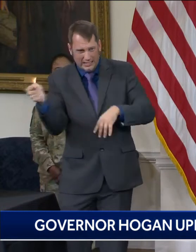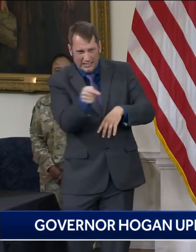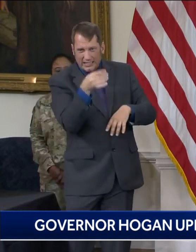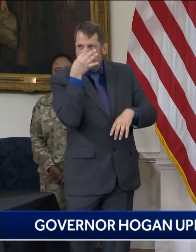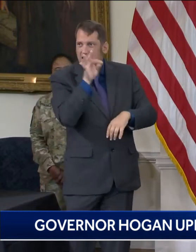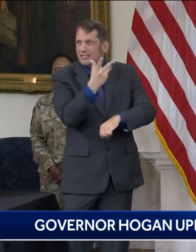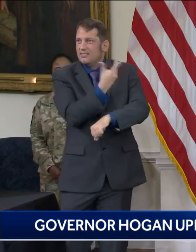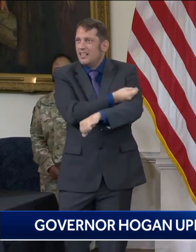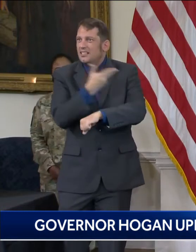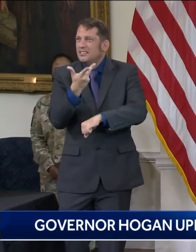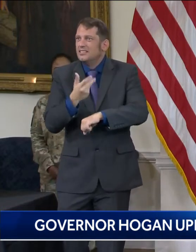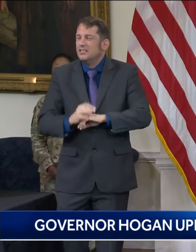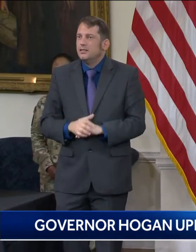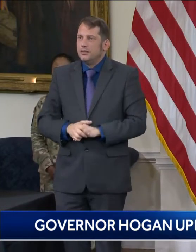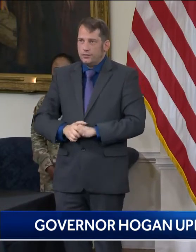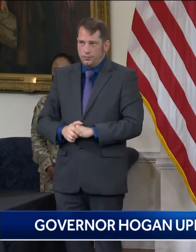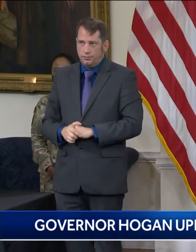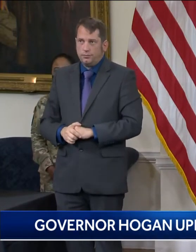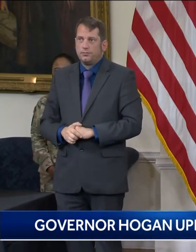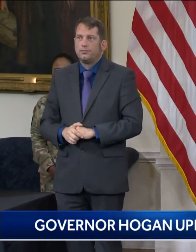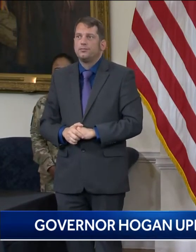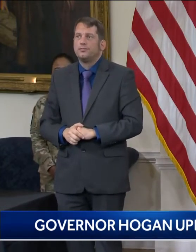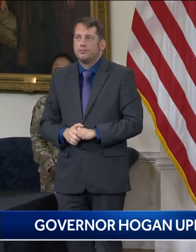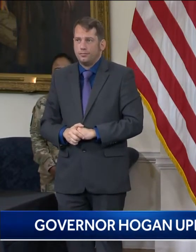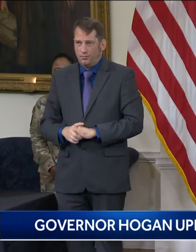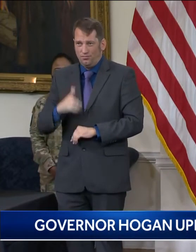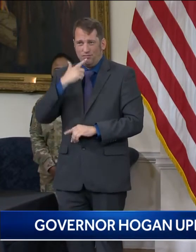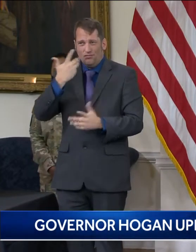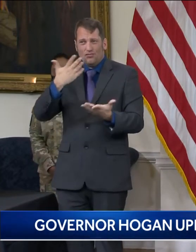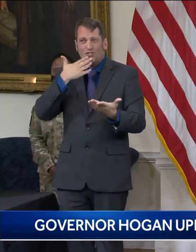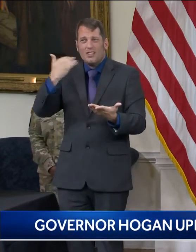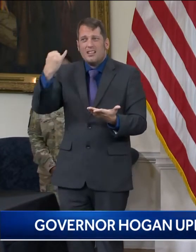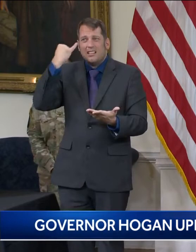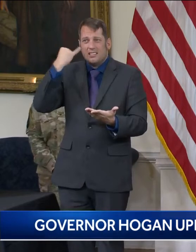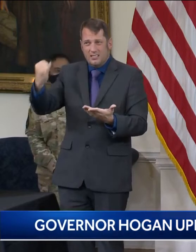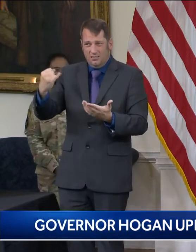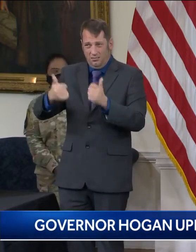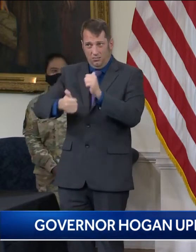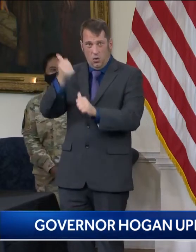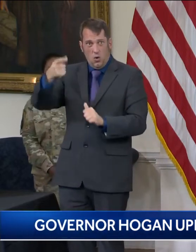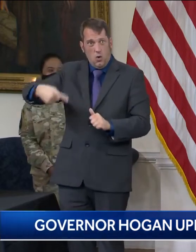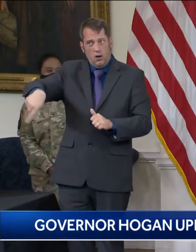TAKING A BREAK TO GET A VACCINE WHICH WE ARE TRYING TO DO IN ALL OUR LARGE EMPLOYERS.